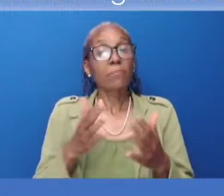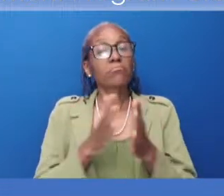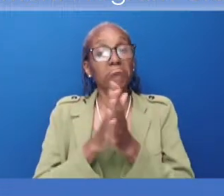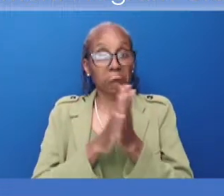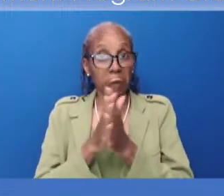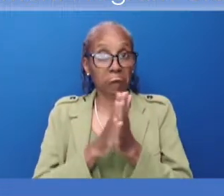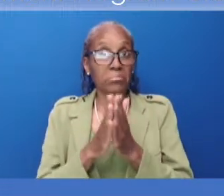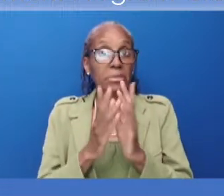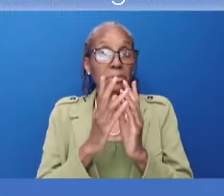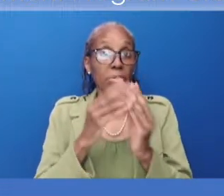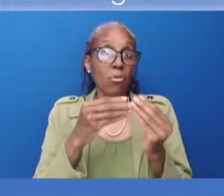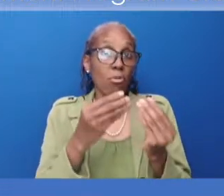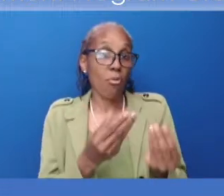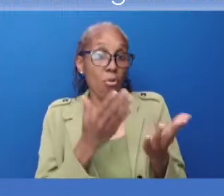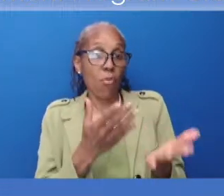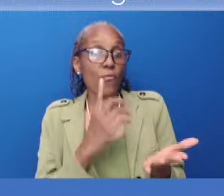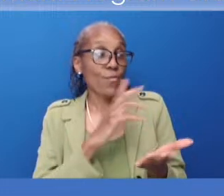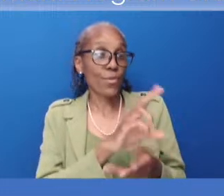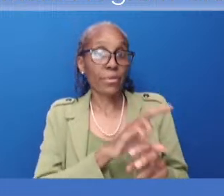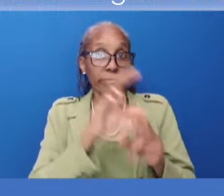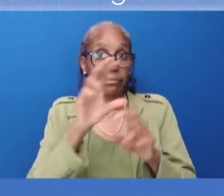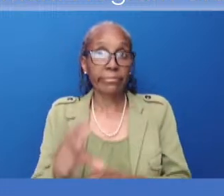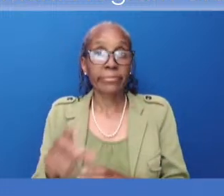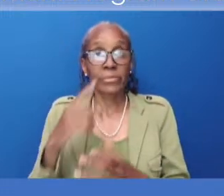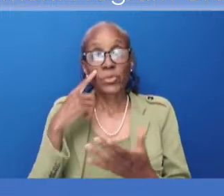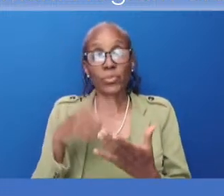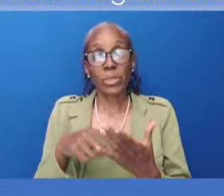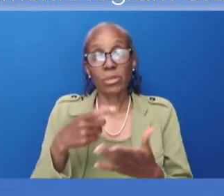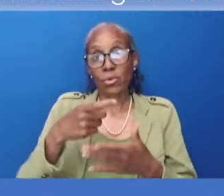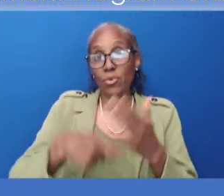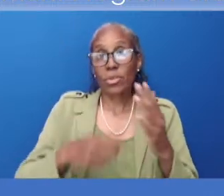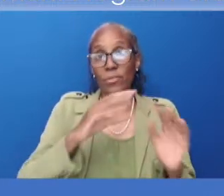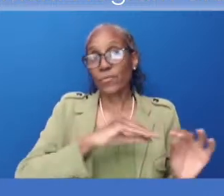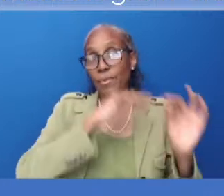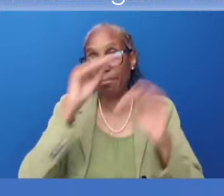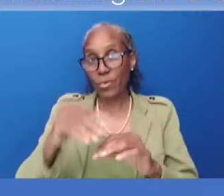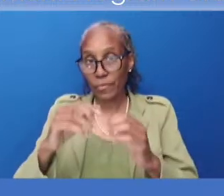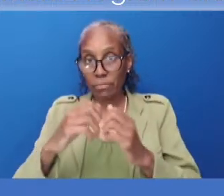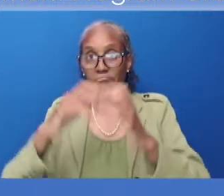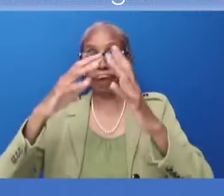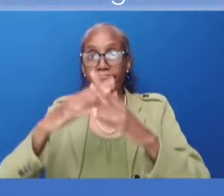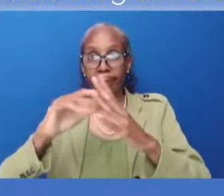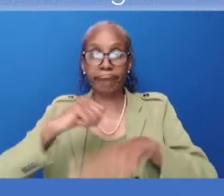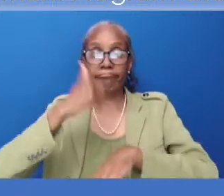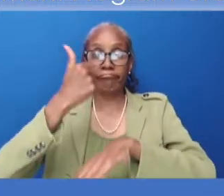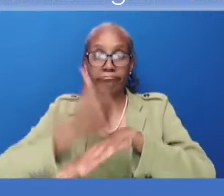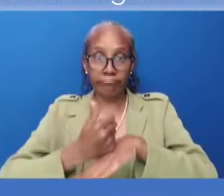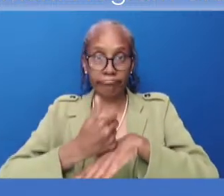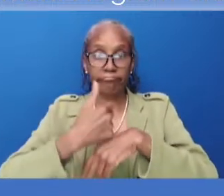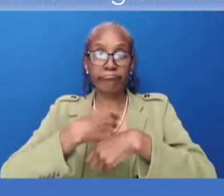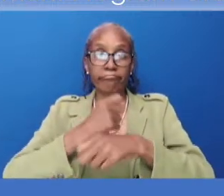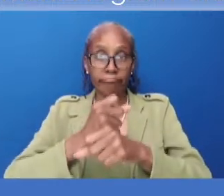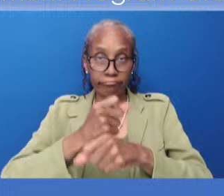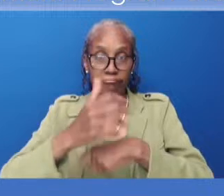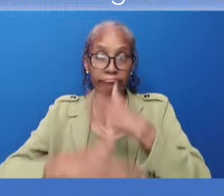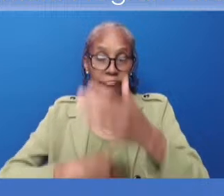THIS PROJECT, THERE WERE INCENTIVES ORDER FOR THE